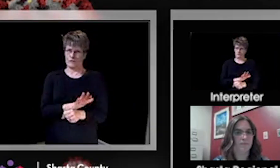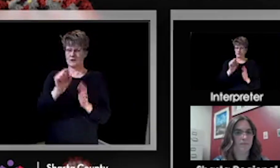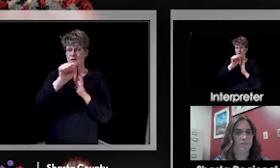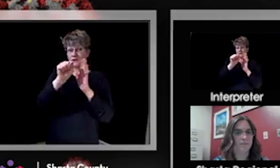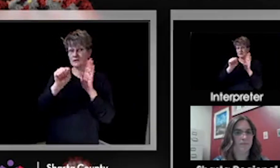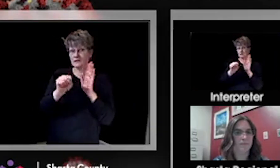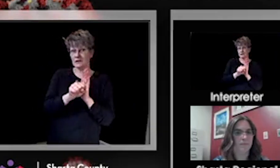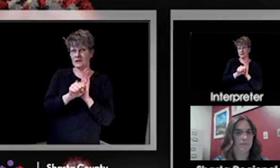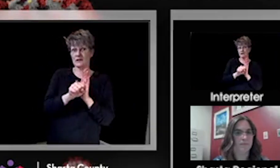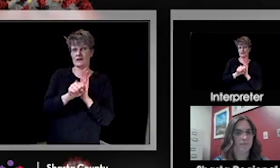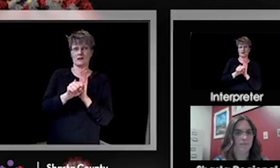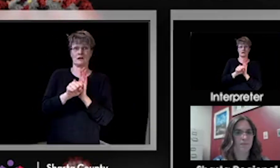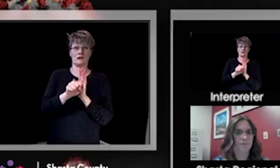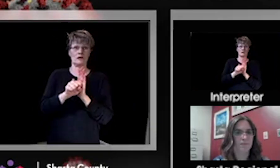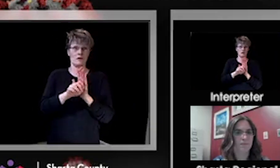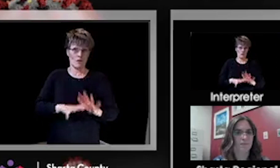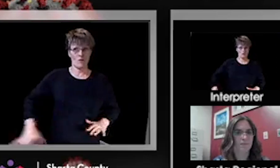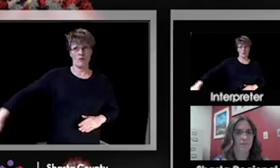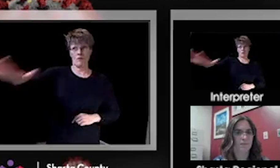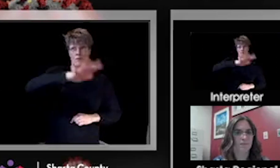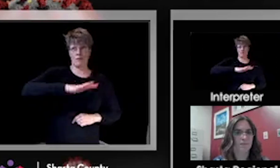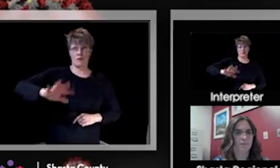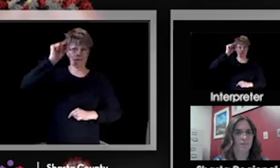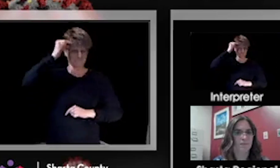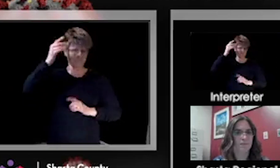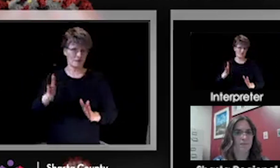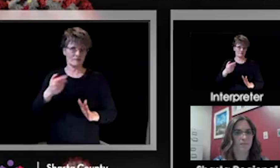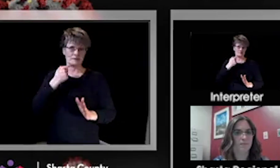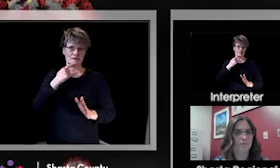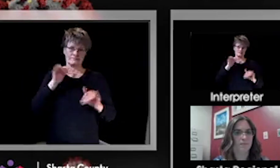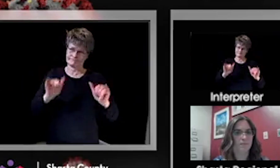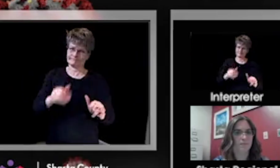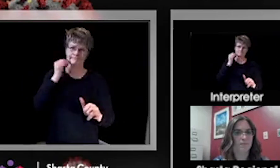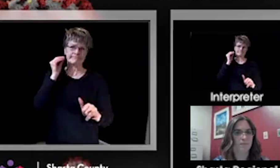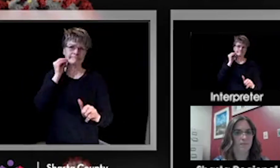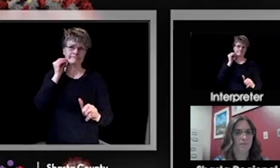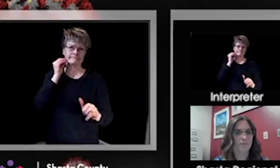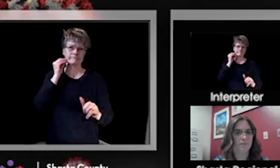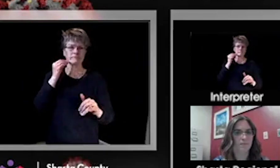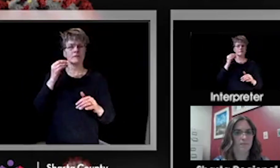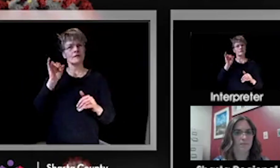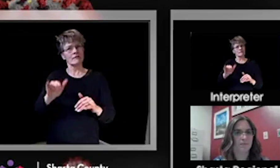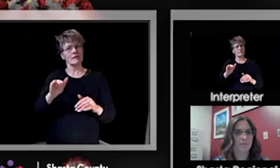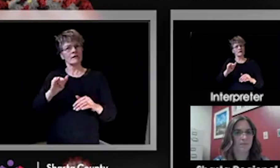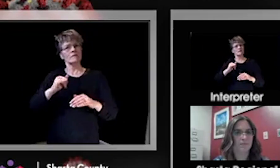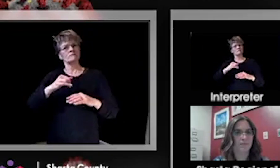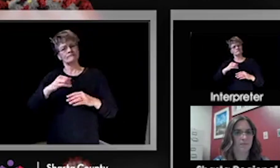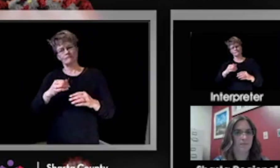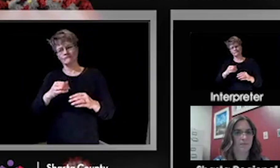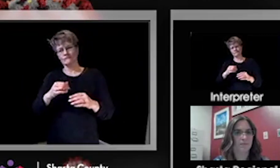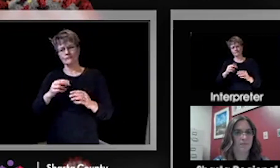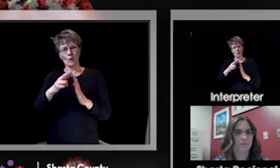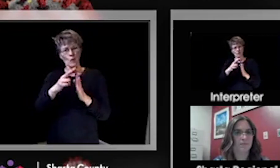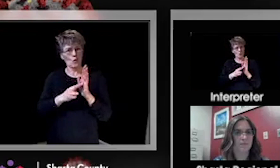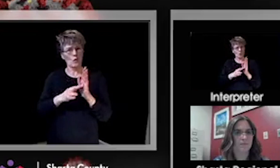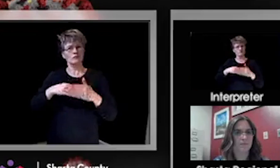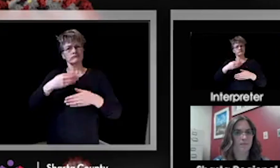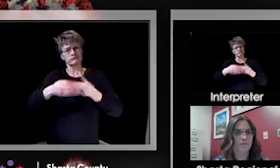stay-at-home order, and as that evolves we are having discussions locally and planning